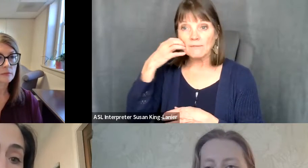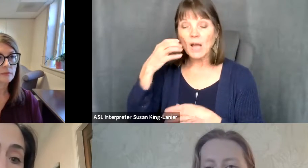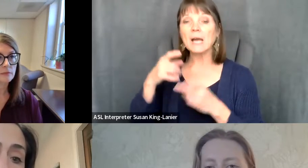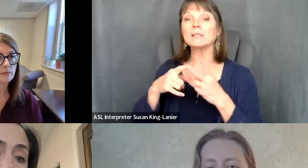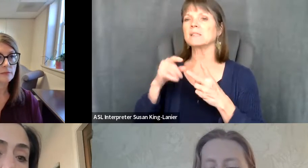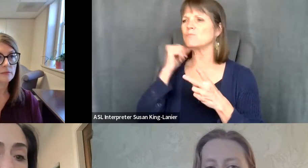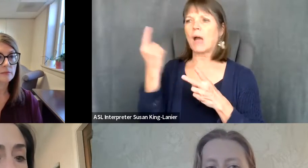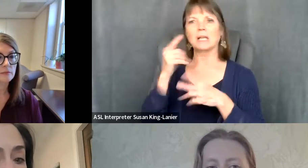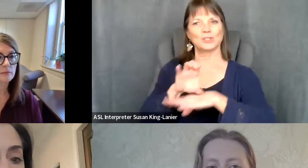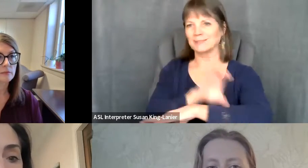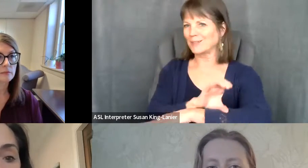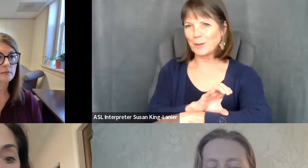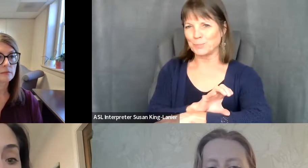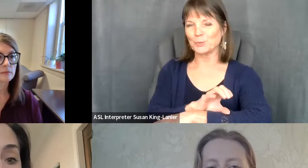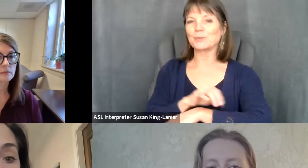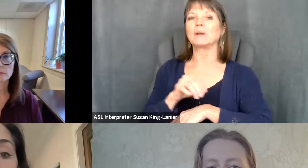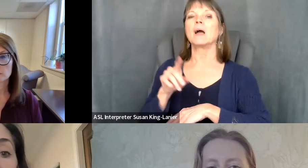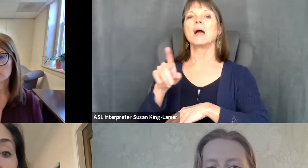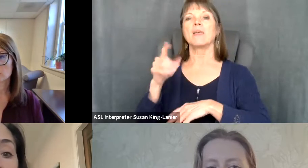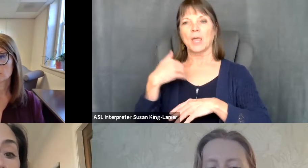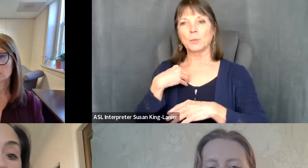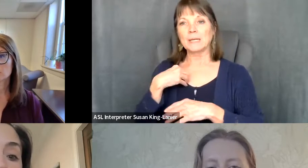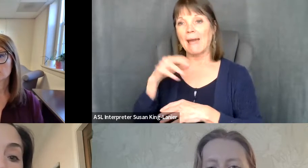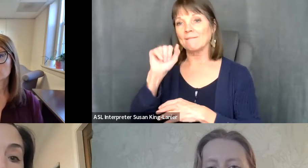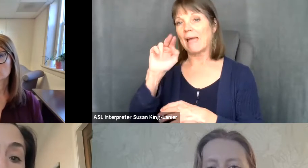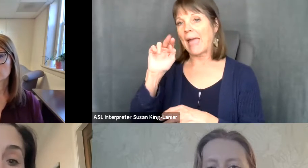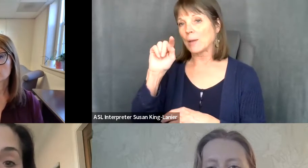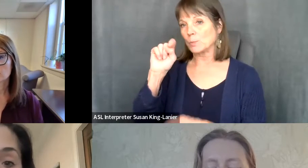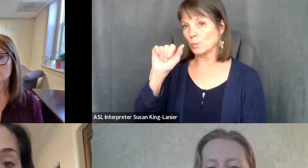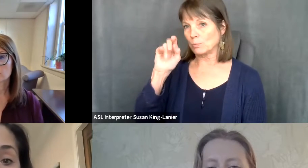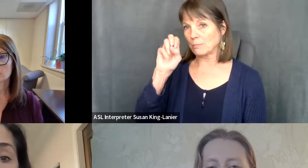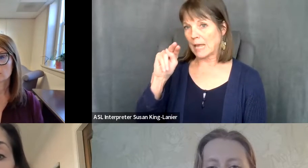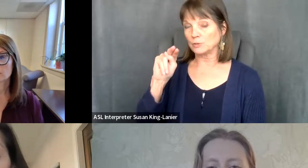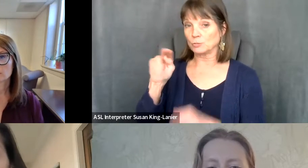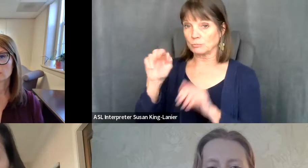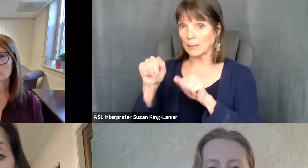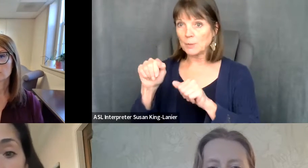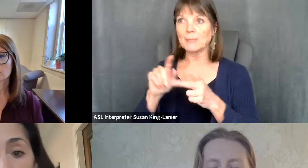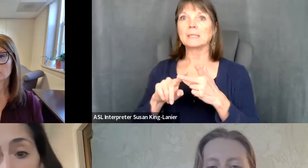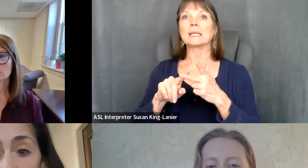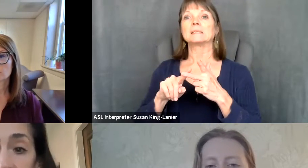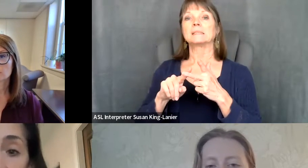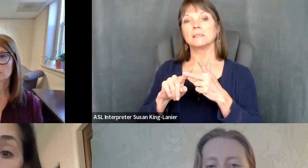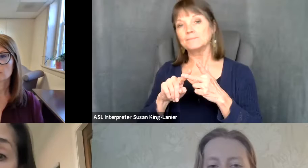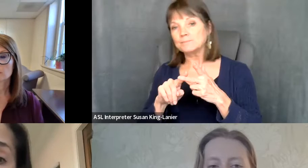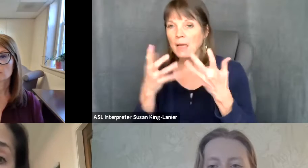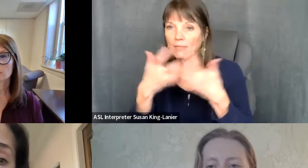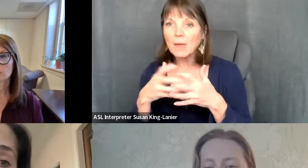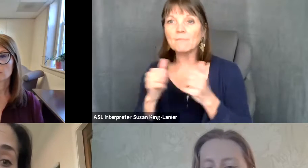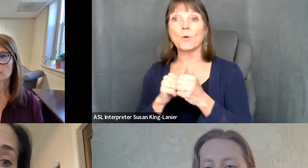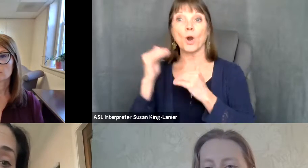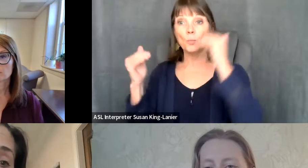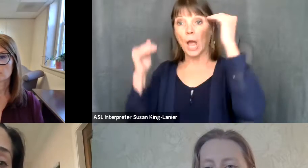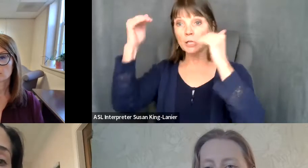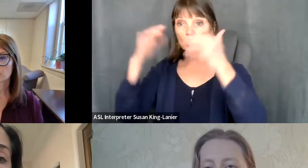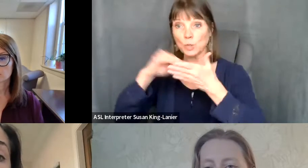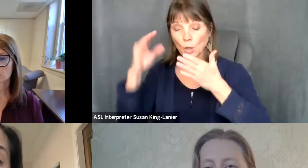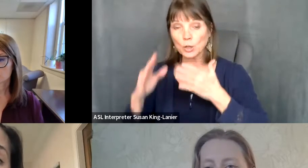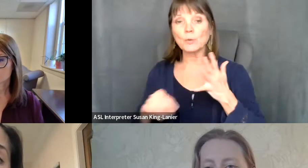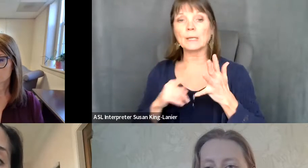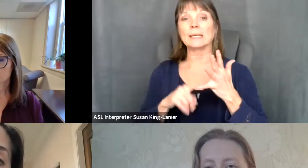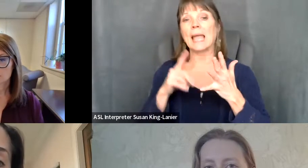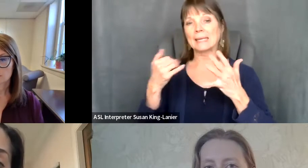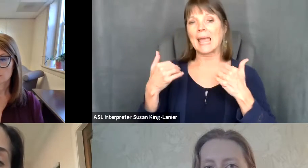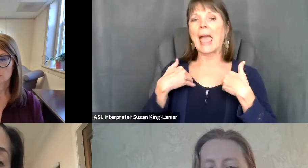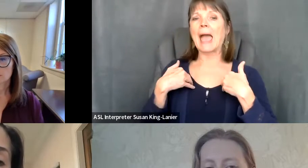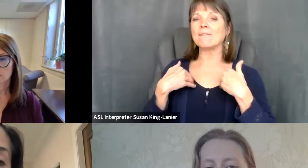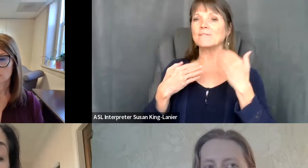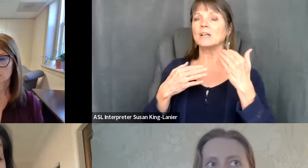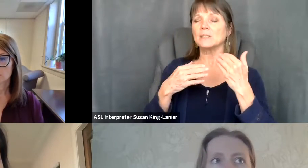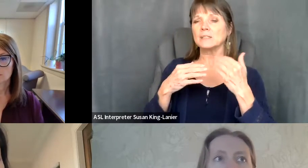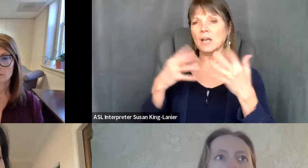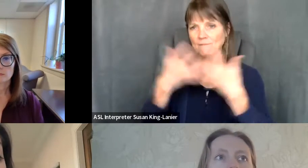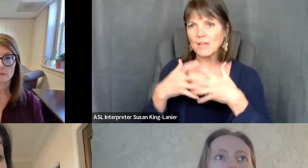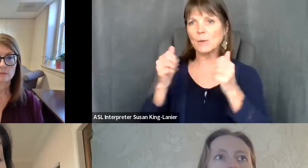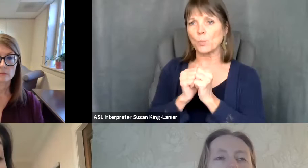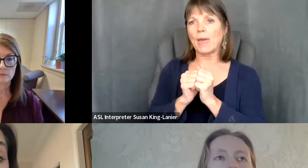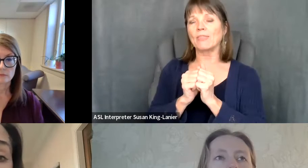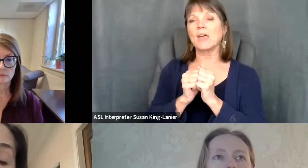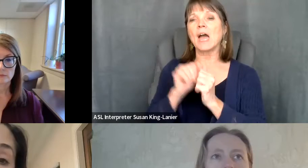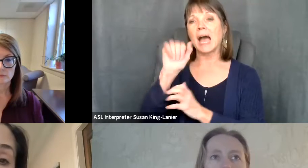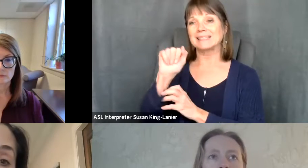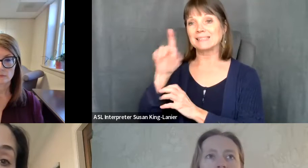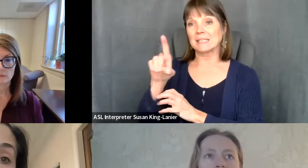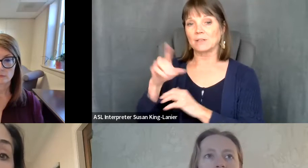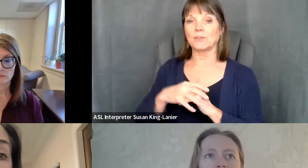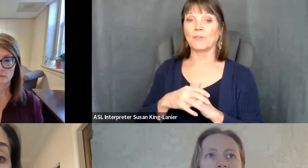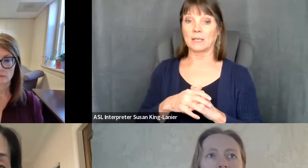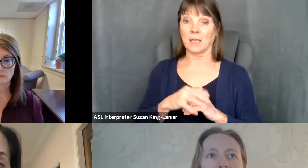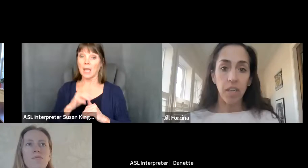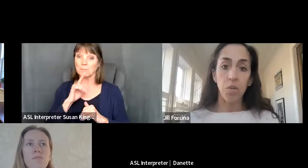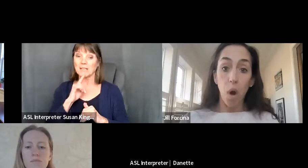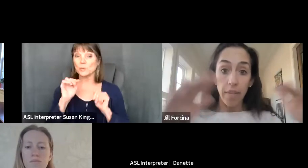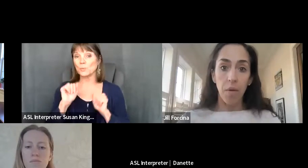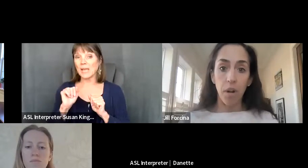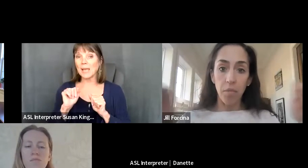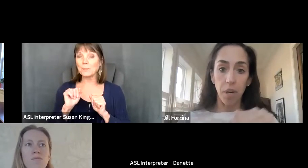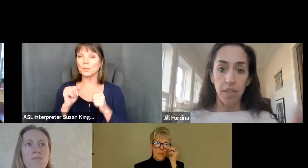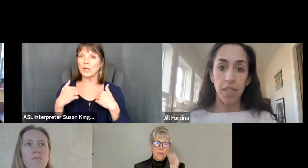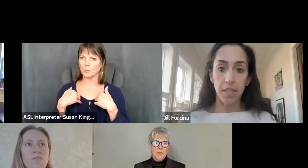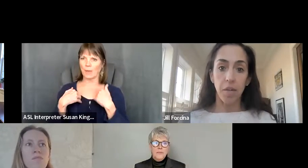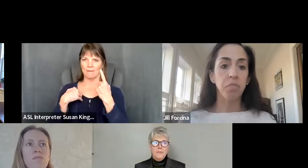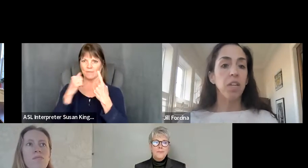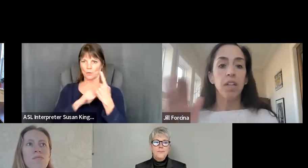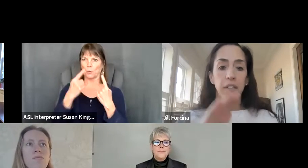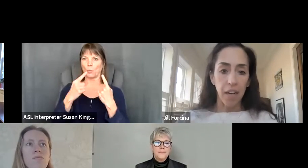They would need to have annotation capabilities cater to adult learning be available in multiple languages, compatible with assisted devices